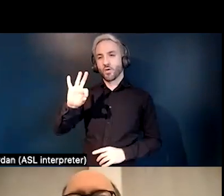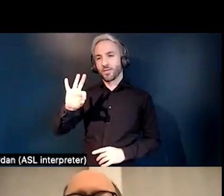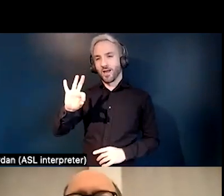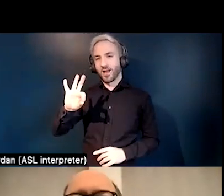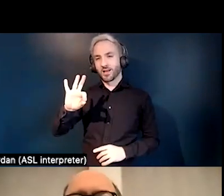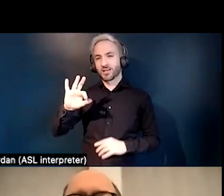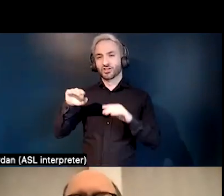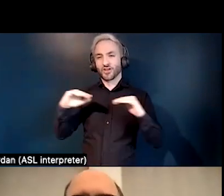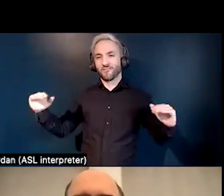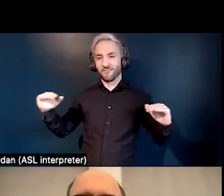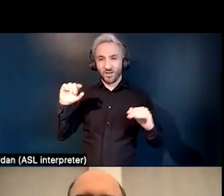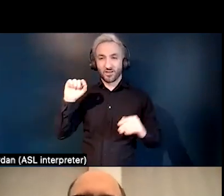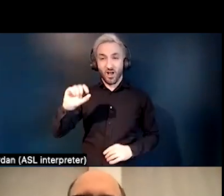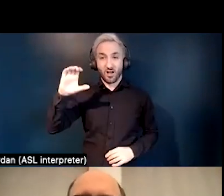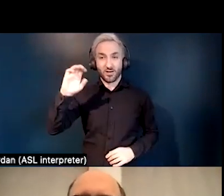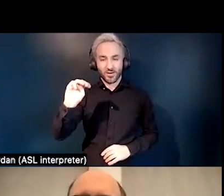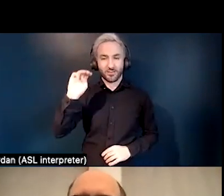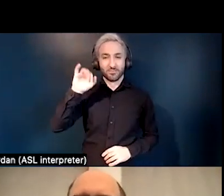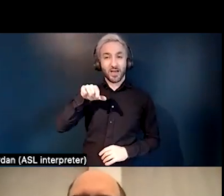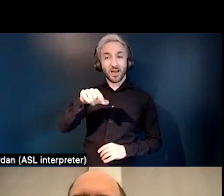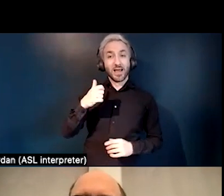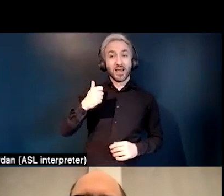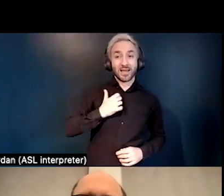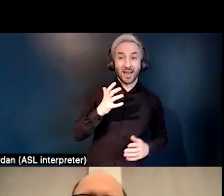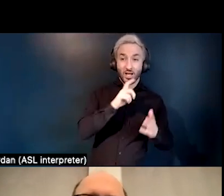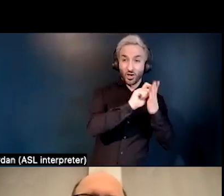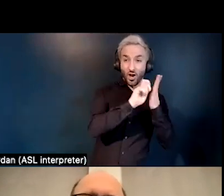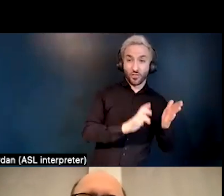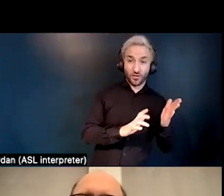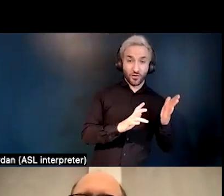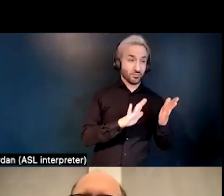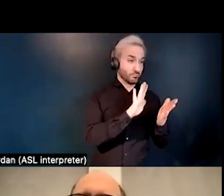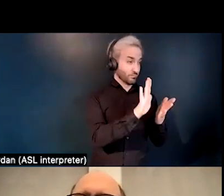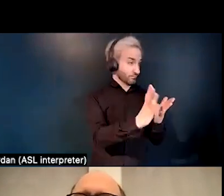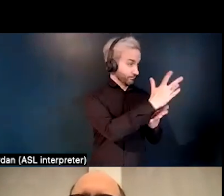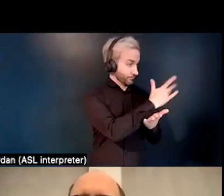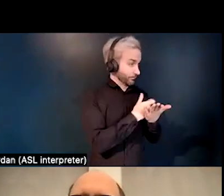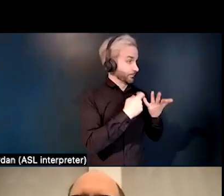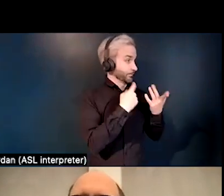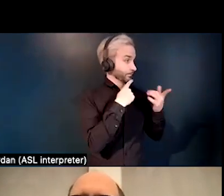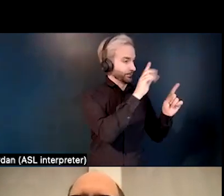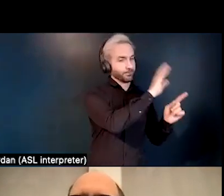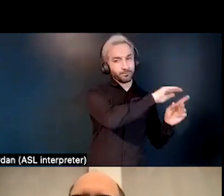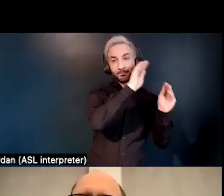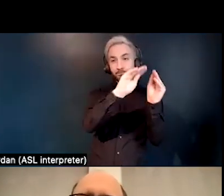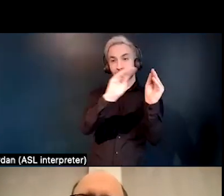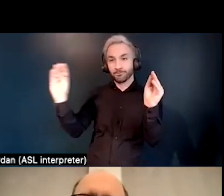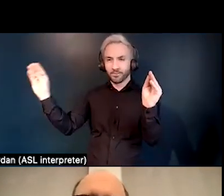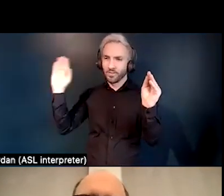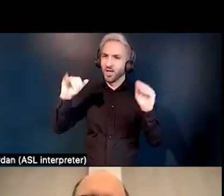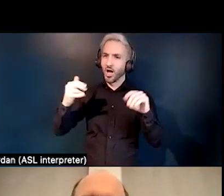which showcases Canadian-authored content. It's a really good way to use metadata to give people